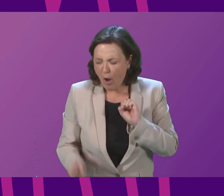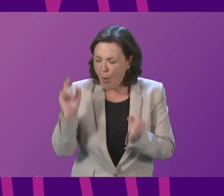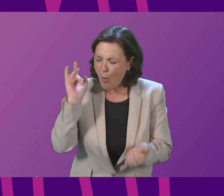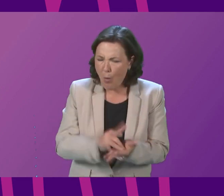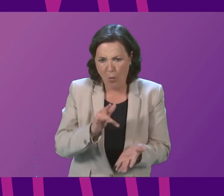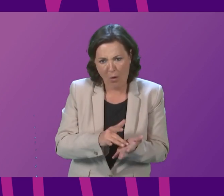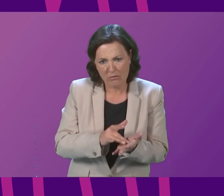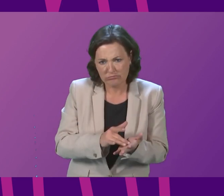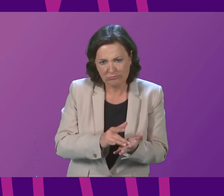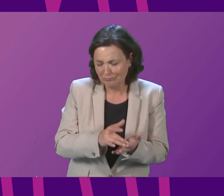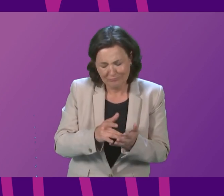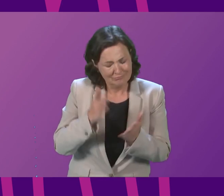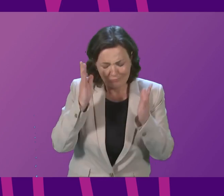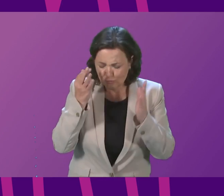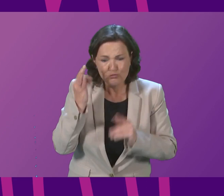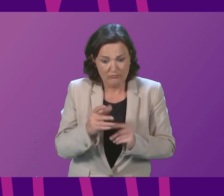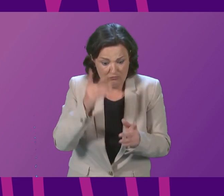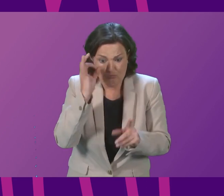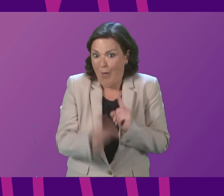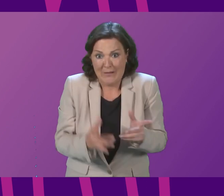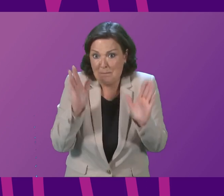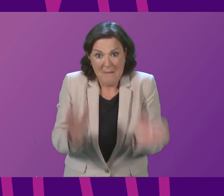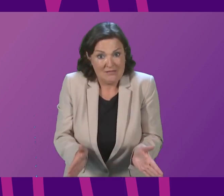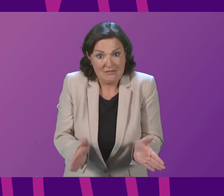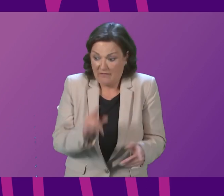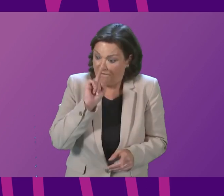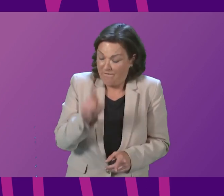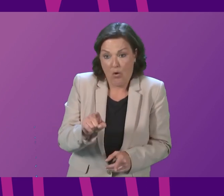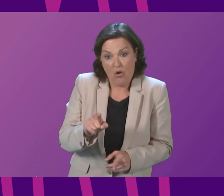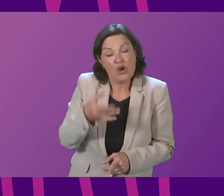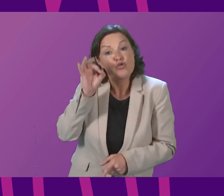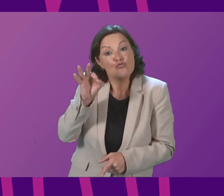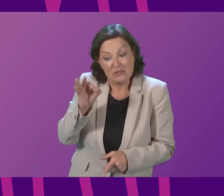Applications should also demonstrate how they will deliver fair work, or they will not be supported by the Scottish Government.